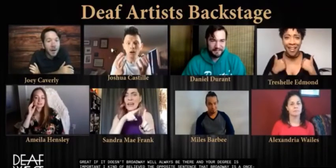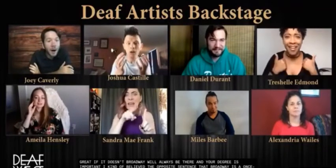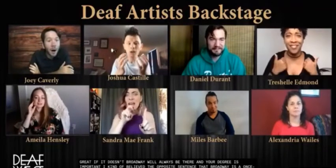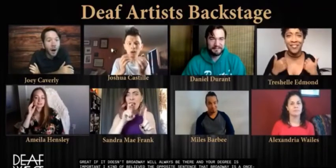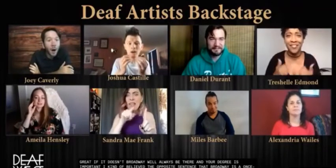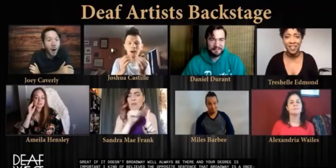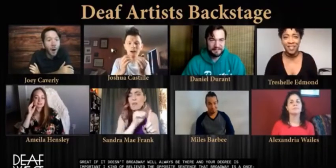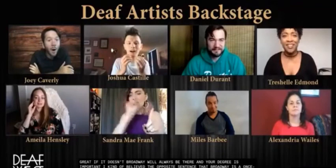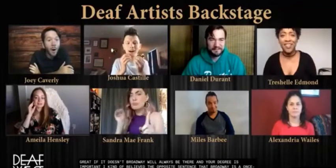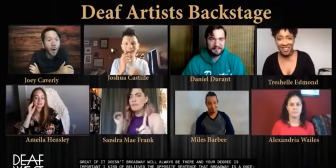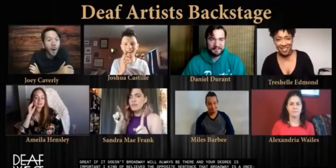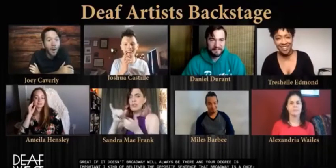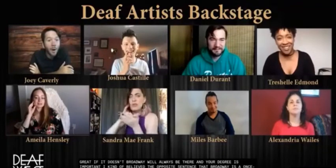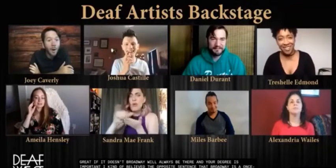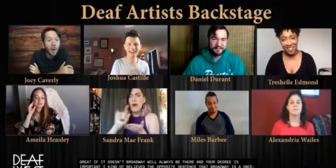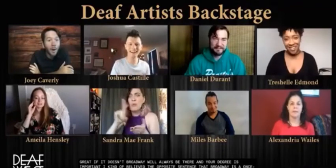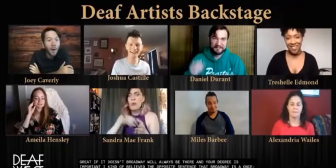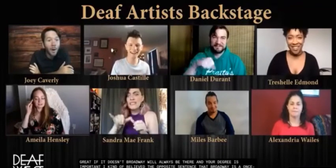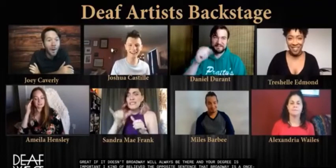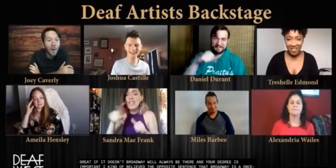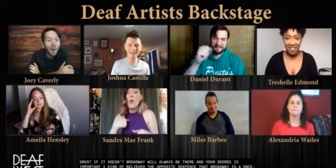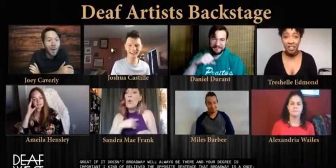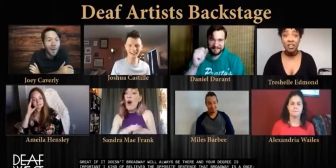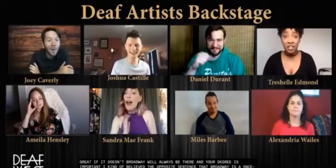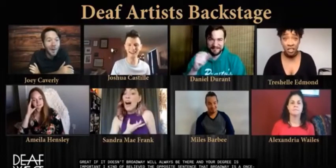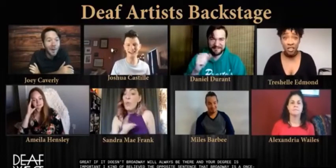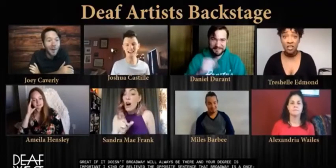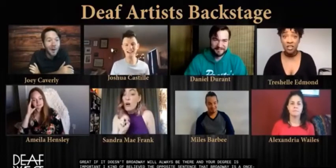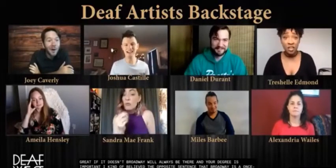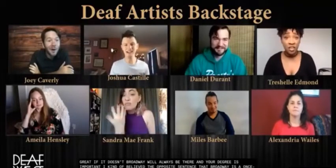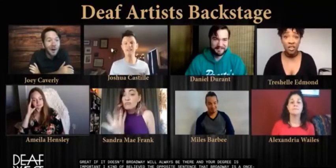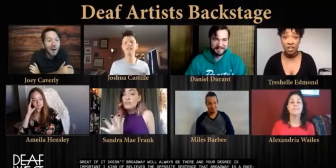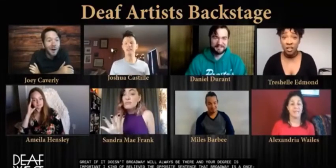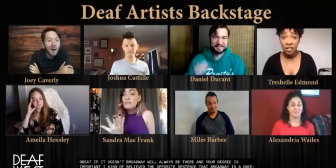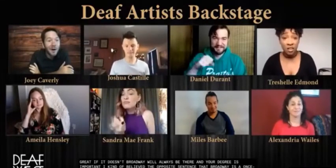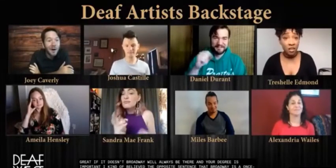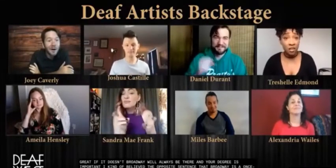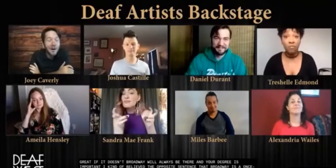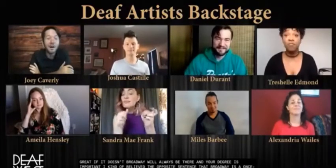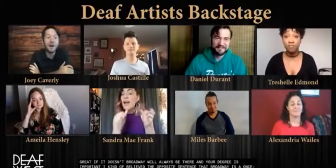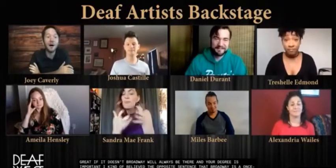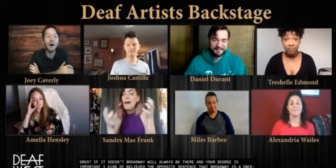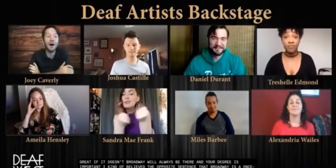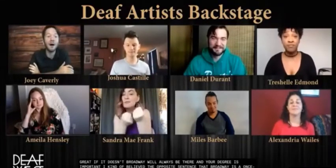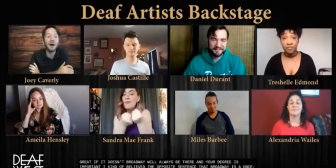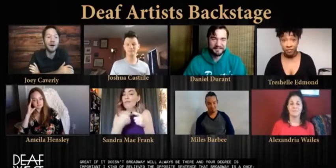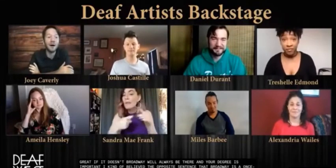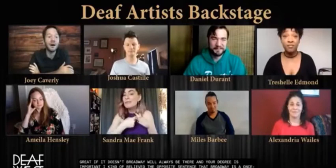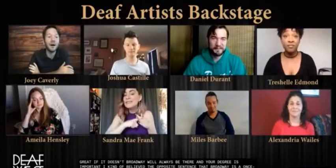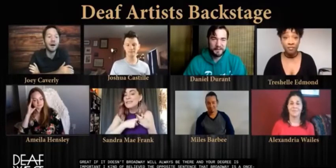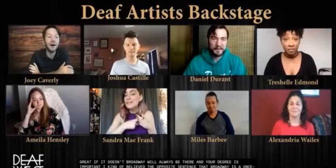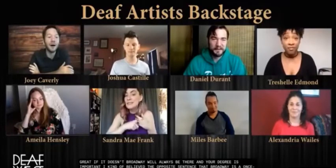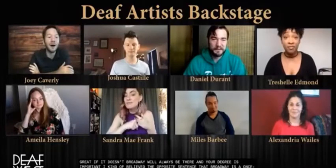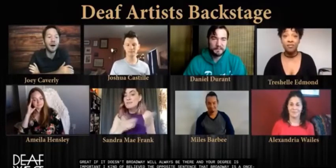I was like I had I had a house. I had friends in L.A. And we were sort of on our own.